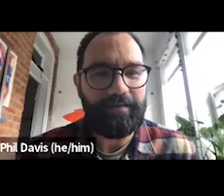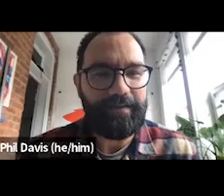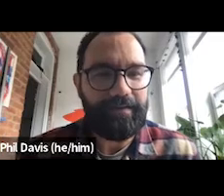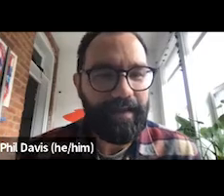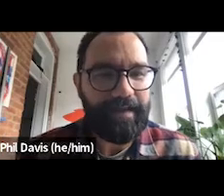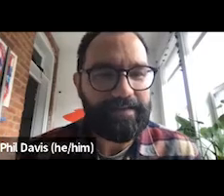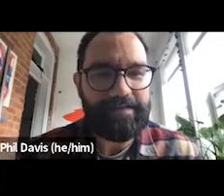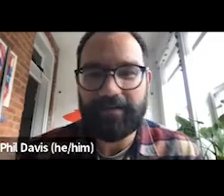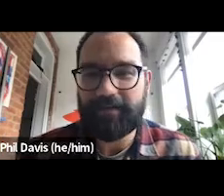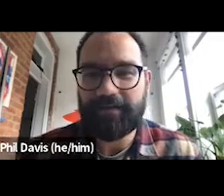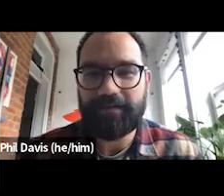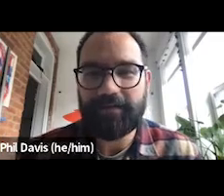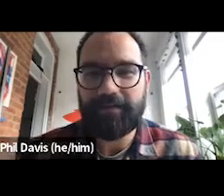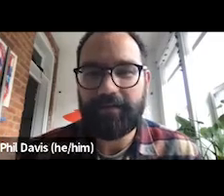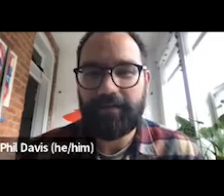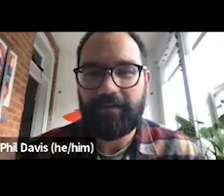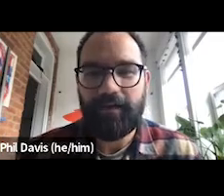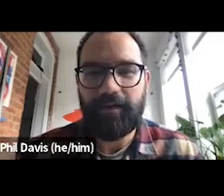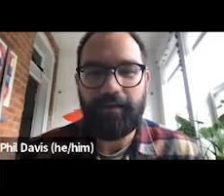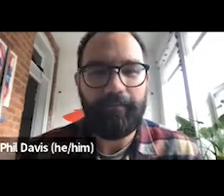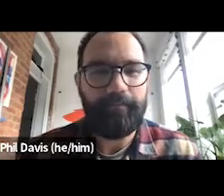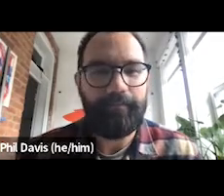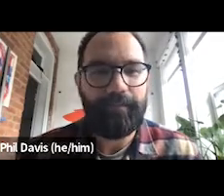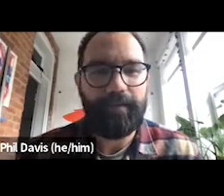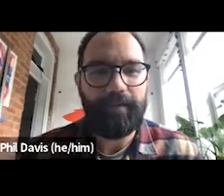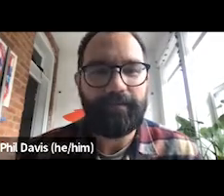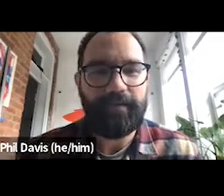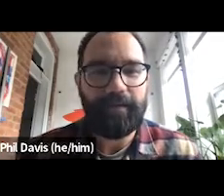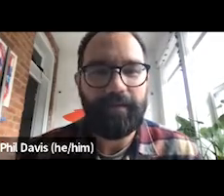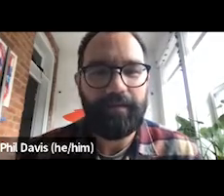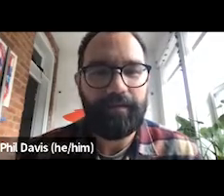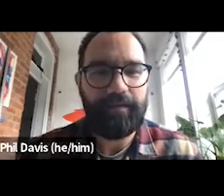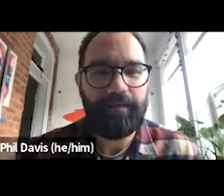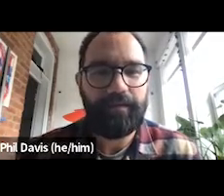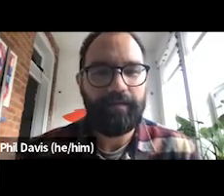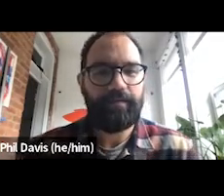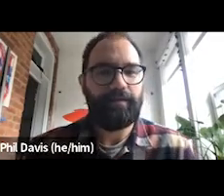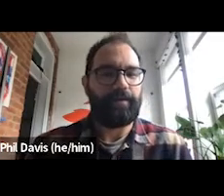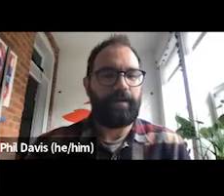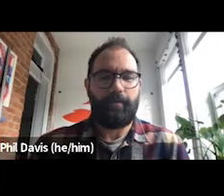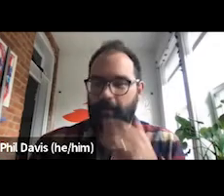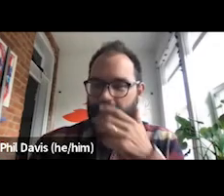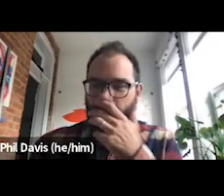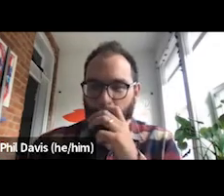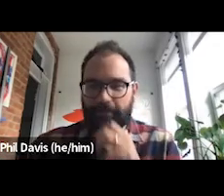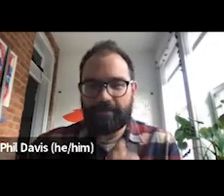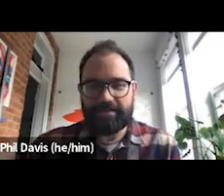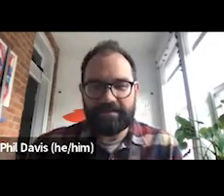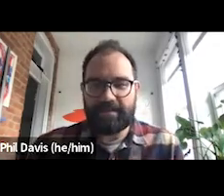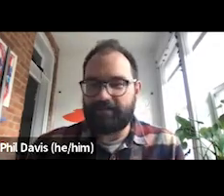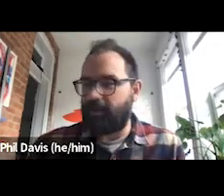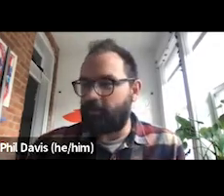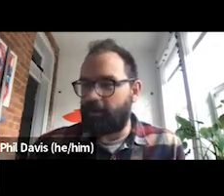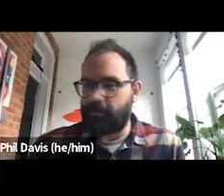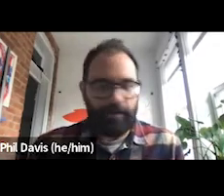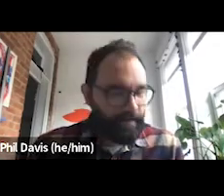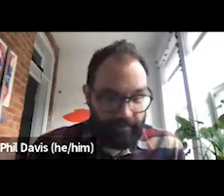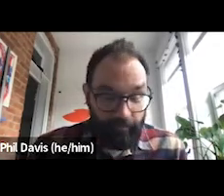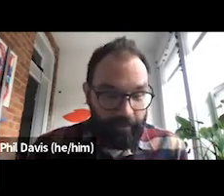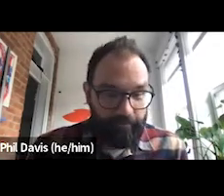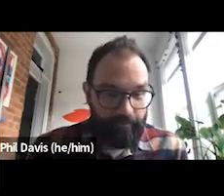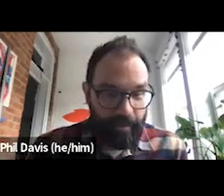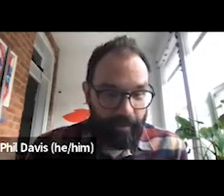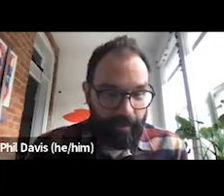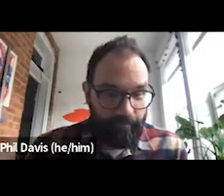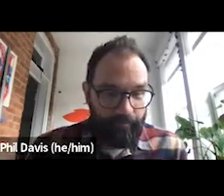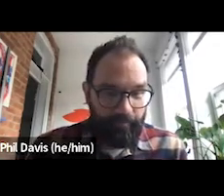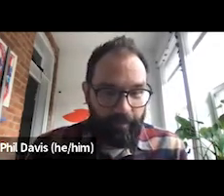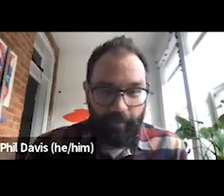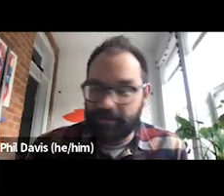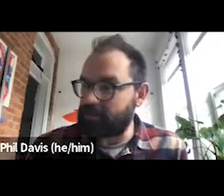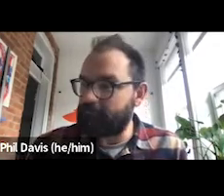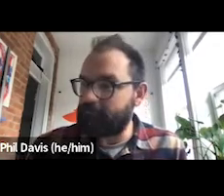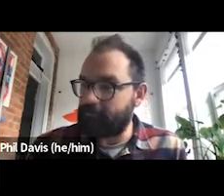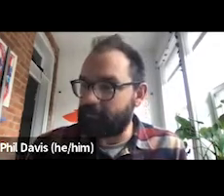Click the last there's gonna this is the template for the budget.